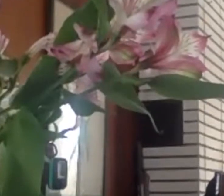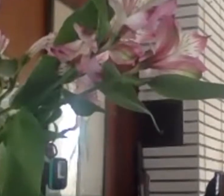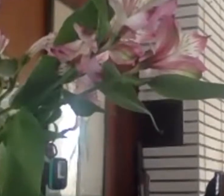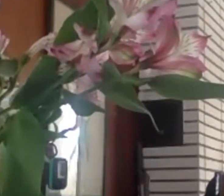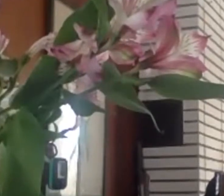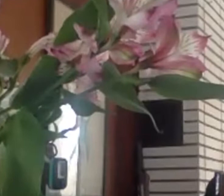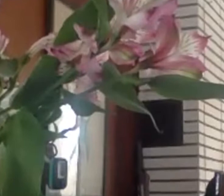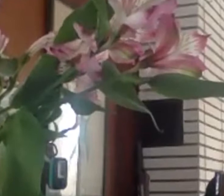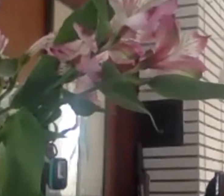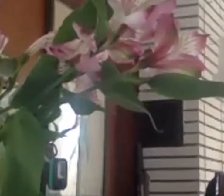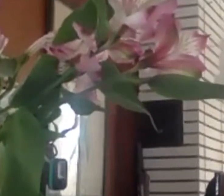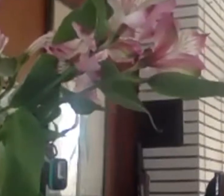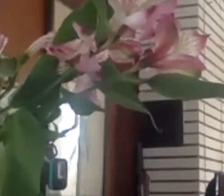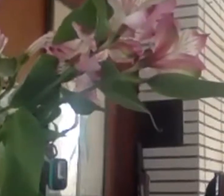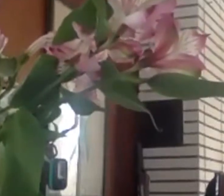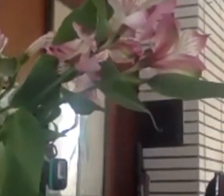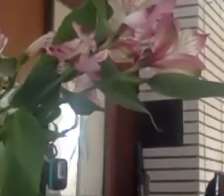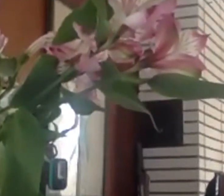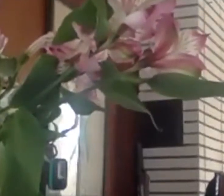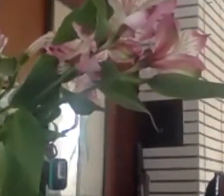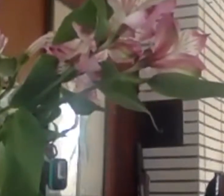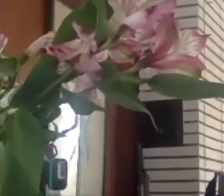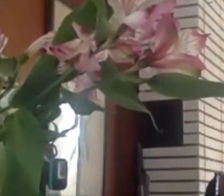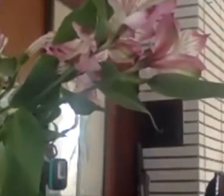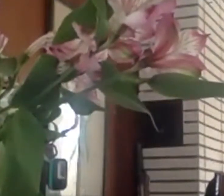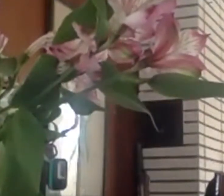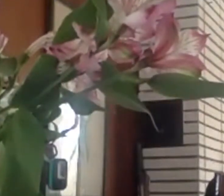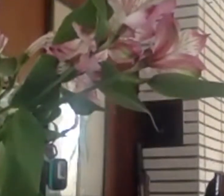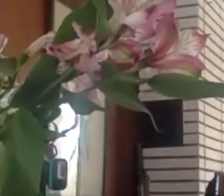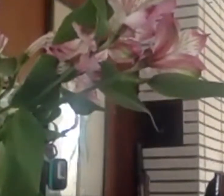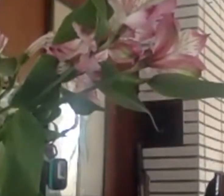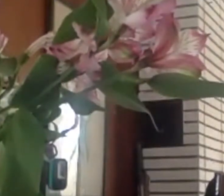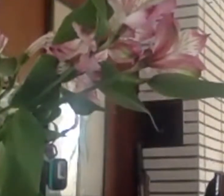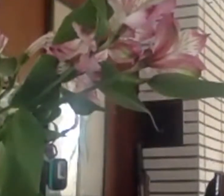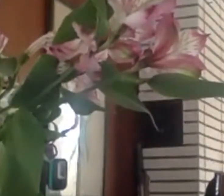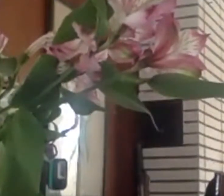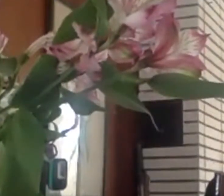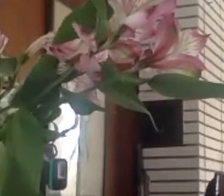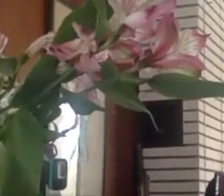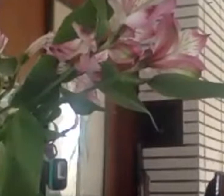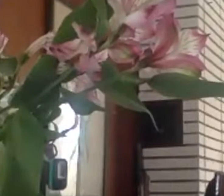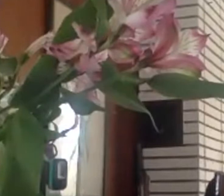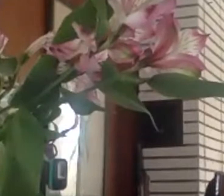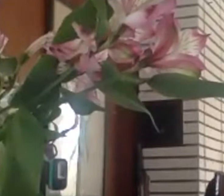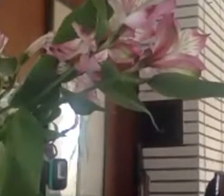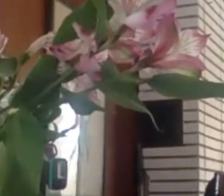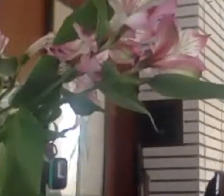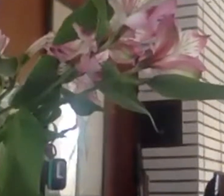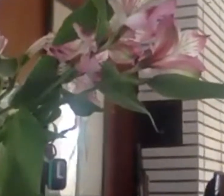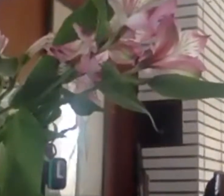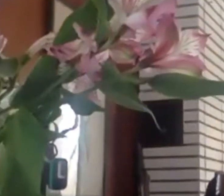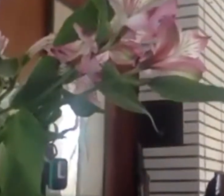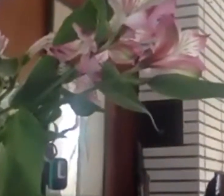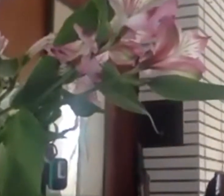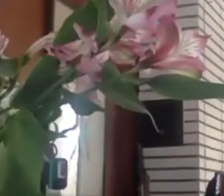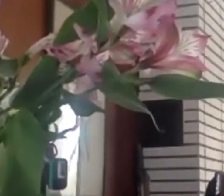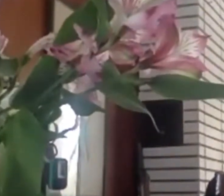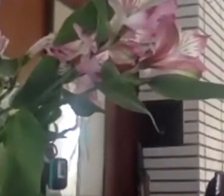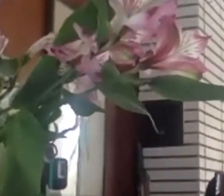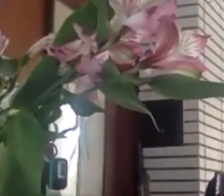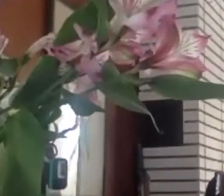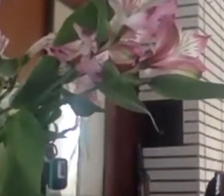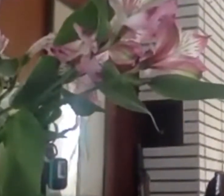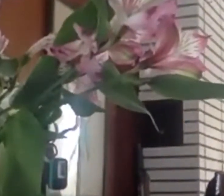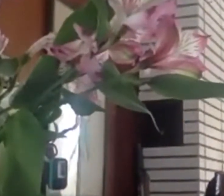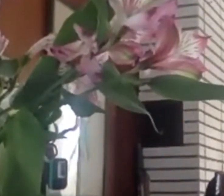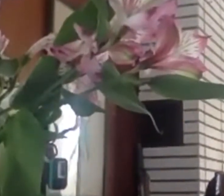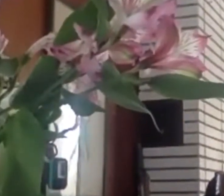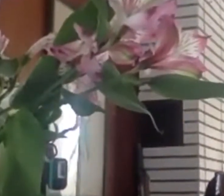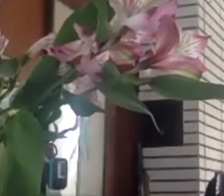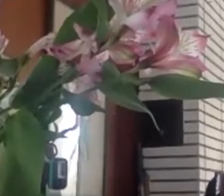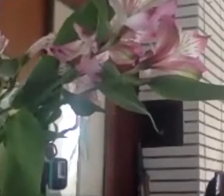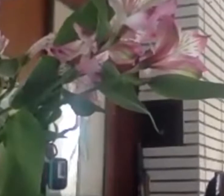valley new york um straight on lenovo land so i'm going to talk about rending the fabric of the now